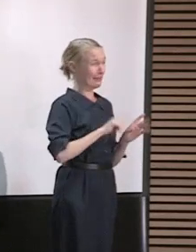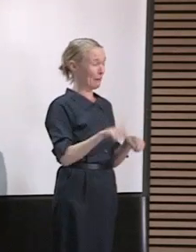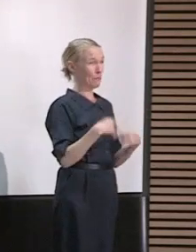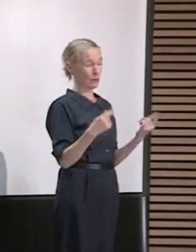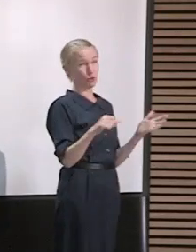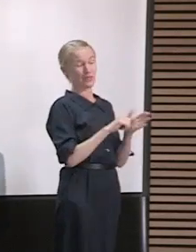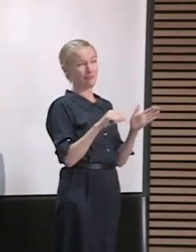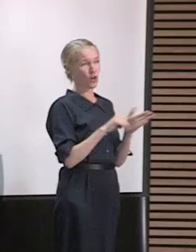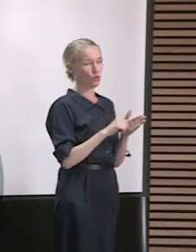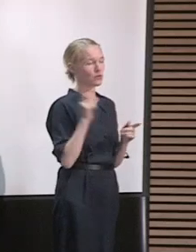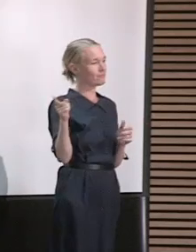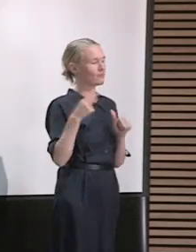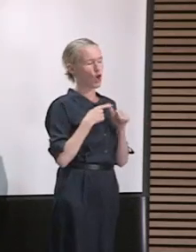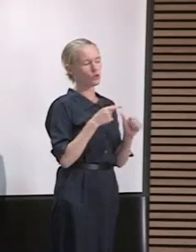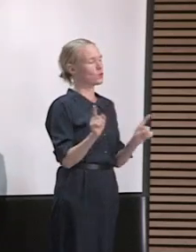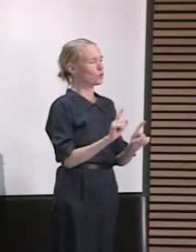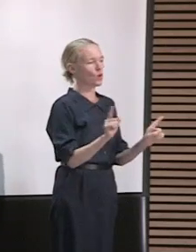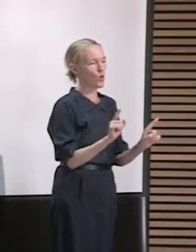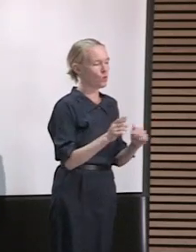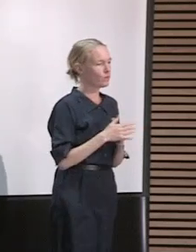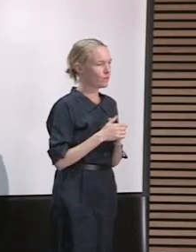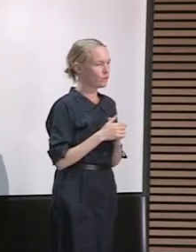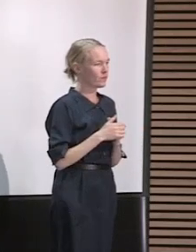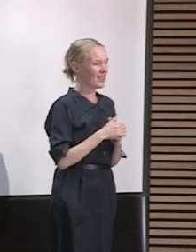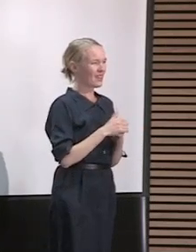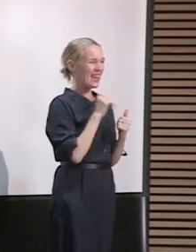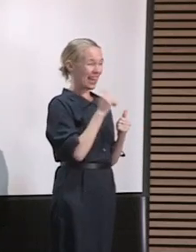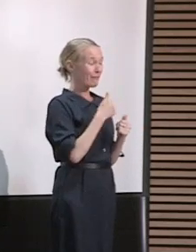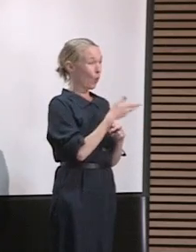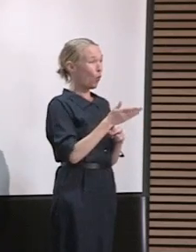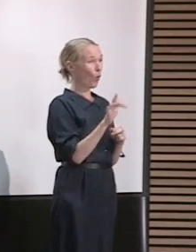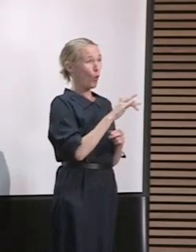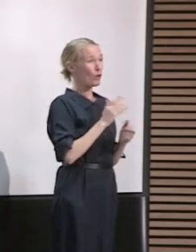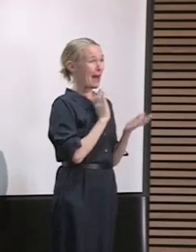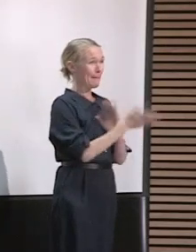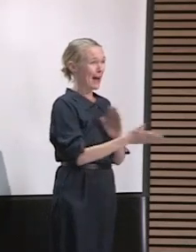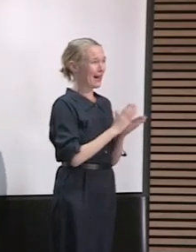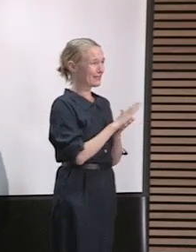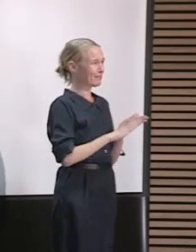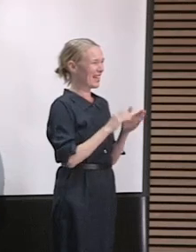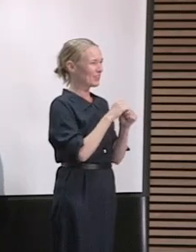not something the government's willing to consider. Of course, we have to protect the integrity and credibility of